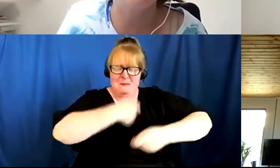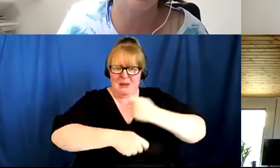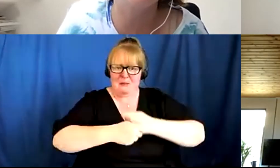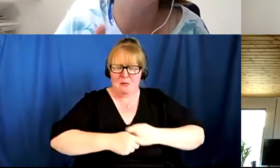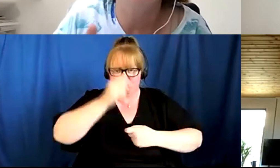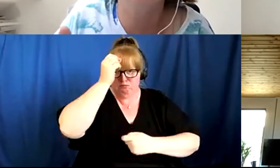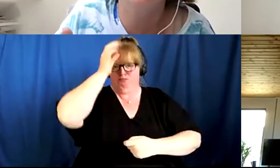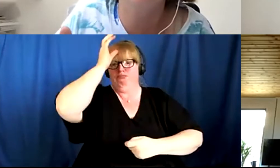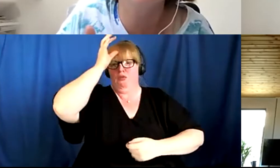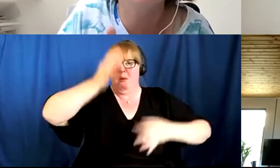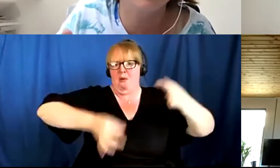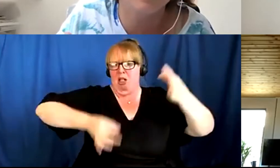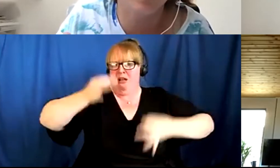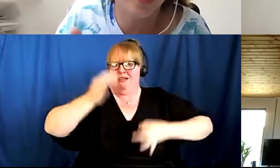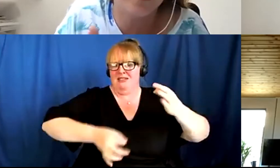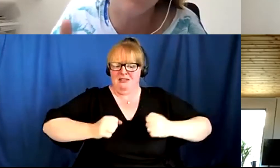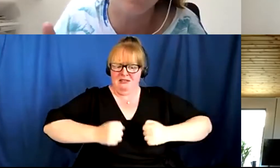I mean, it didn't happen since solidarity movement,